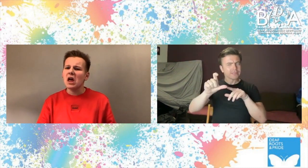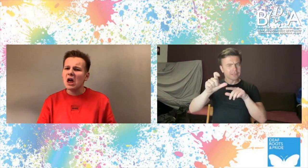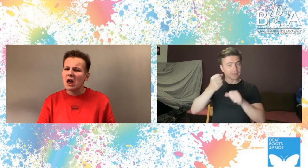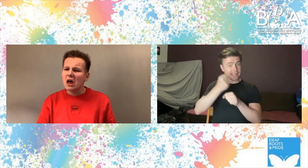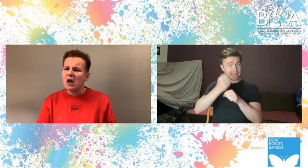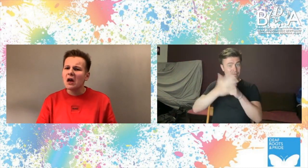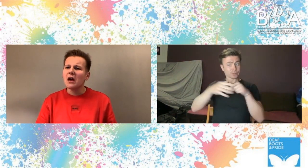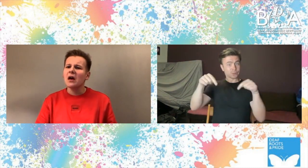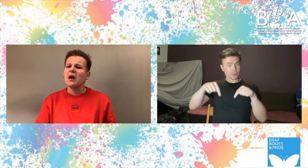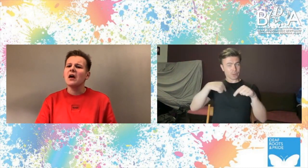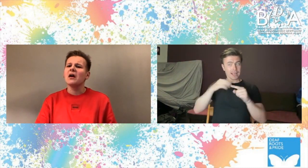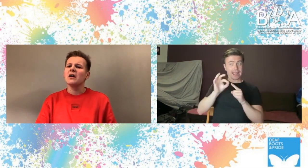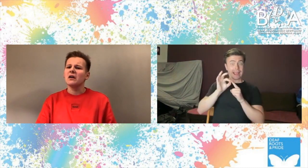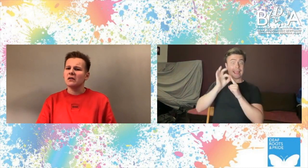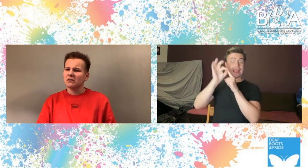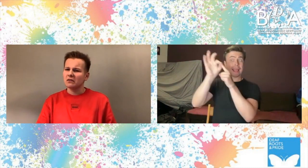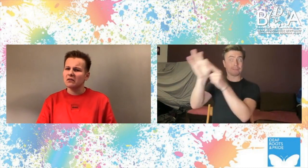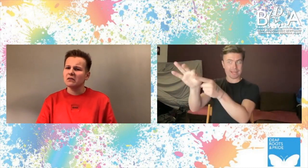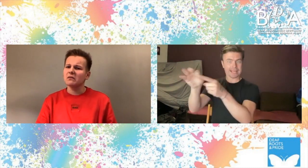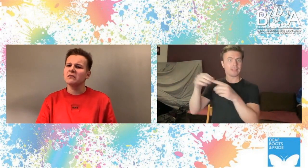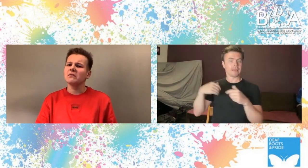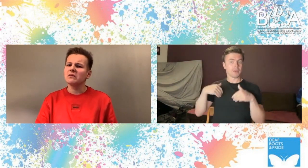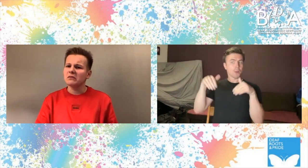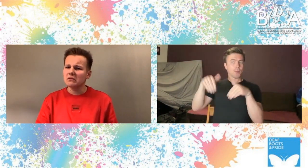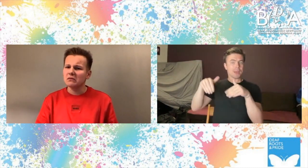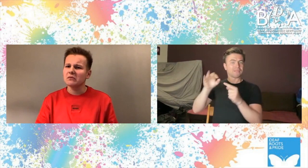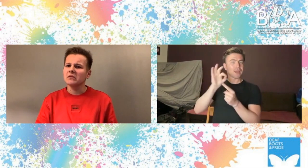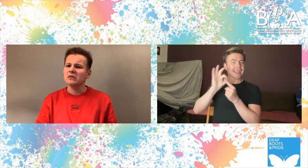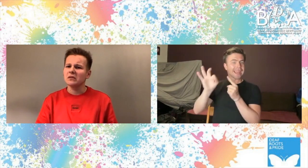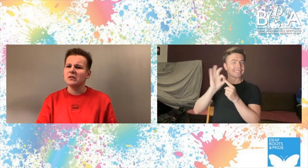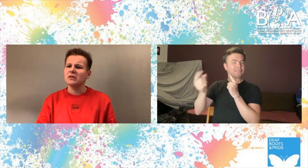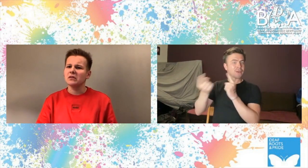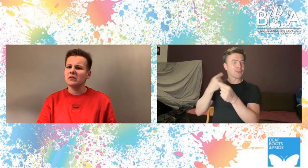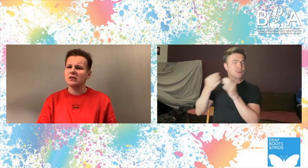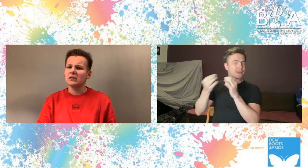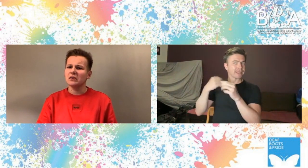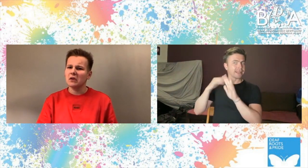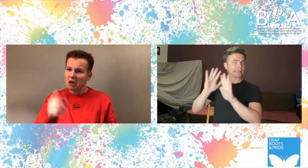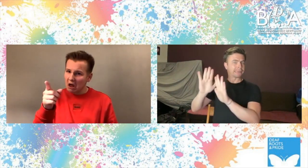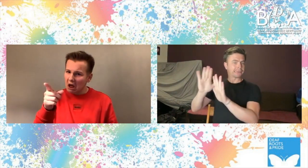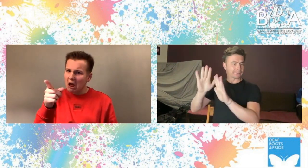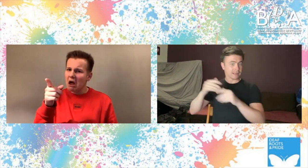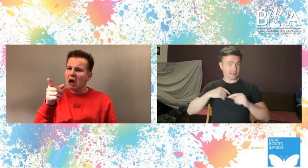here in Glasgow. After I had submitted my application and was waiting for an interview.